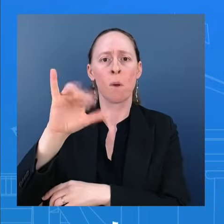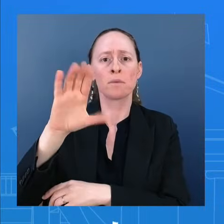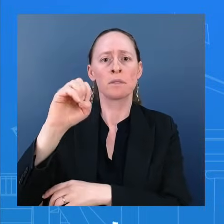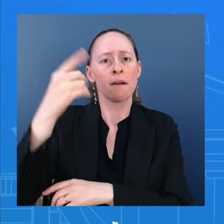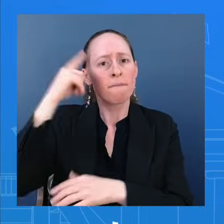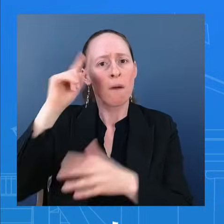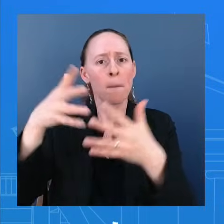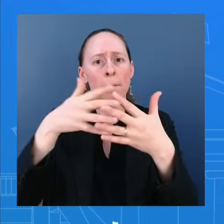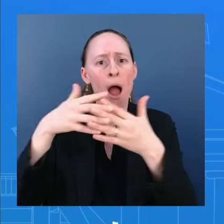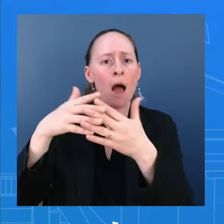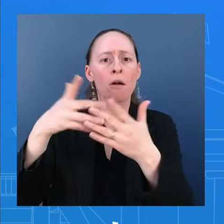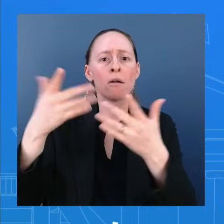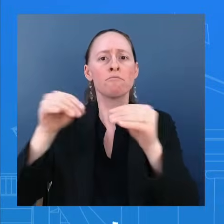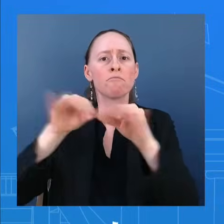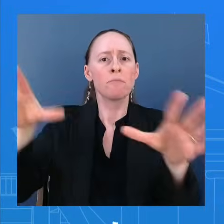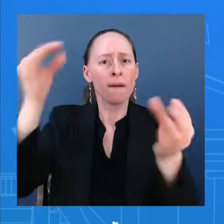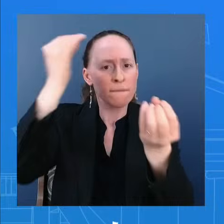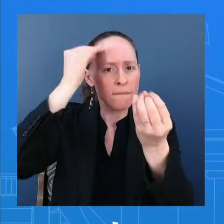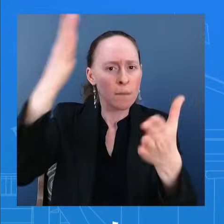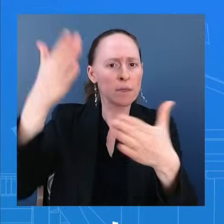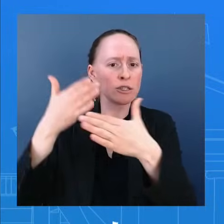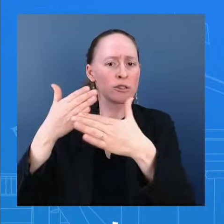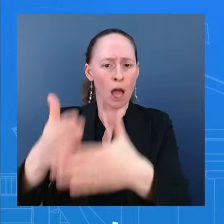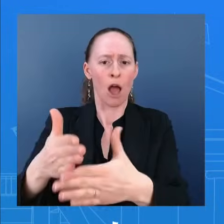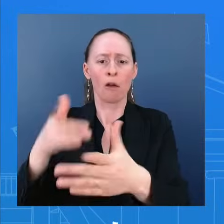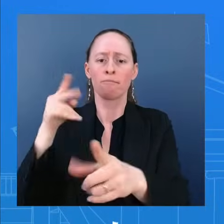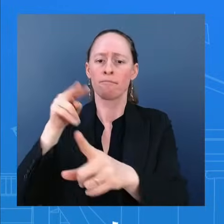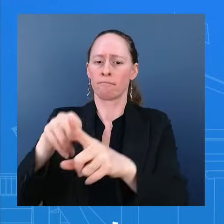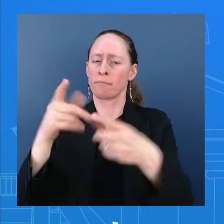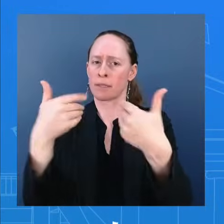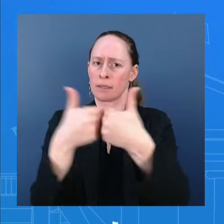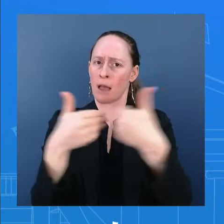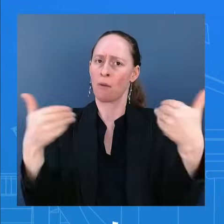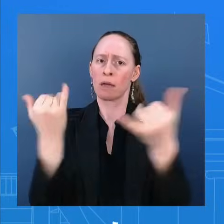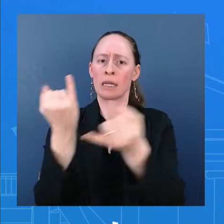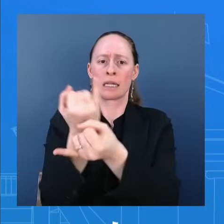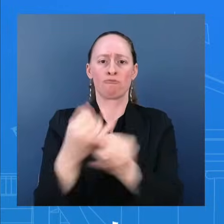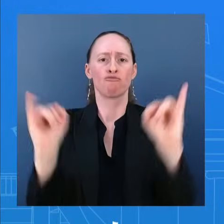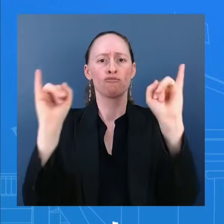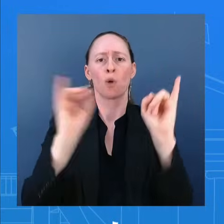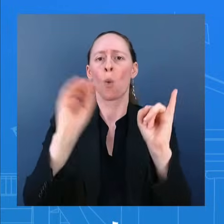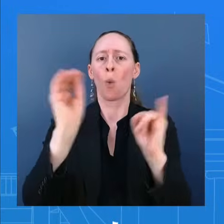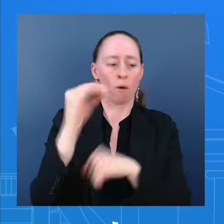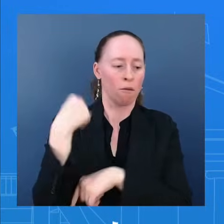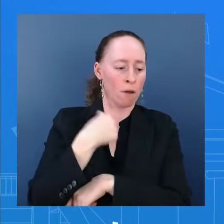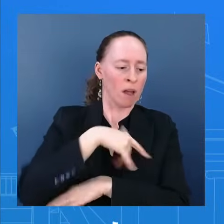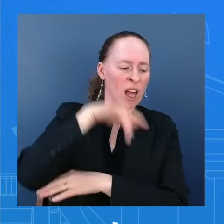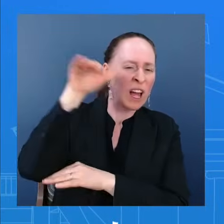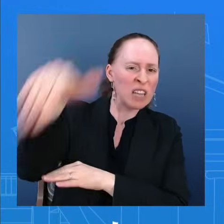which I think is absolutely vital for them to be able to do their job credibly. If you're going to have the name "Voice of America"